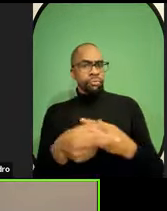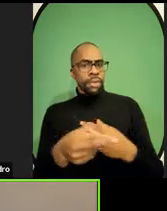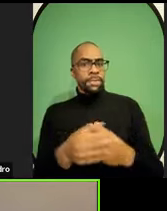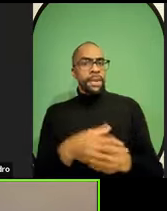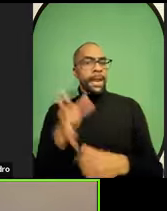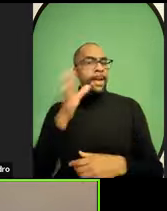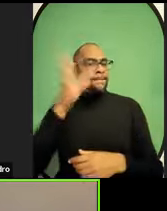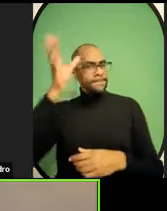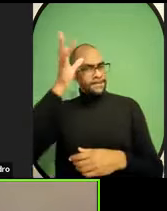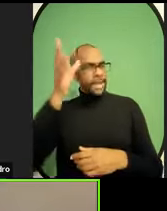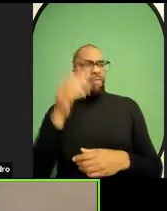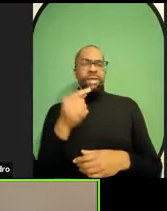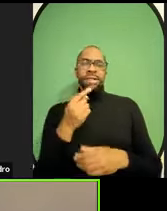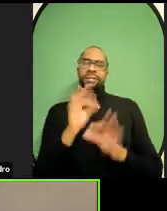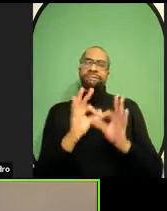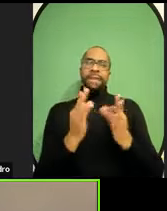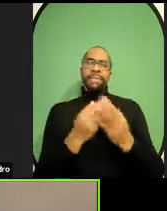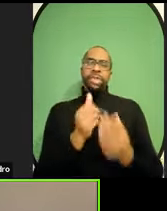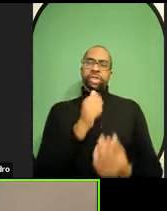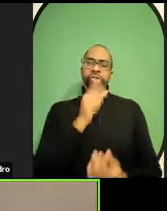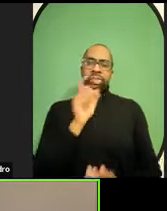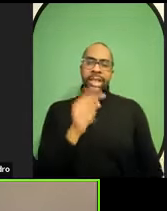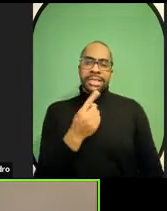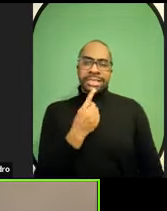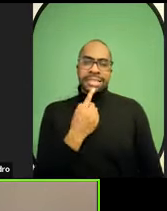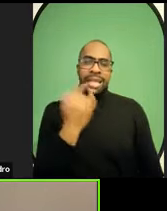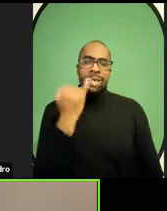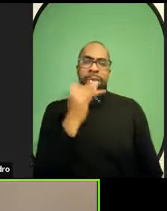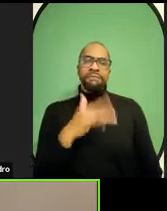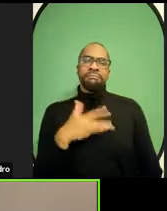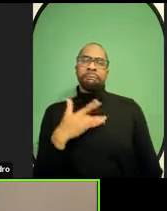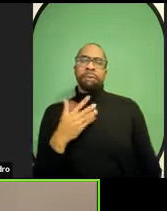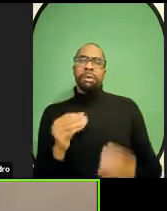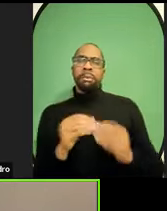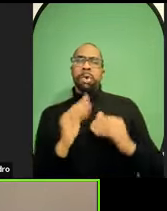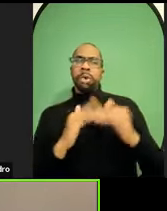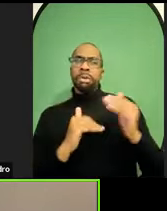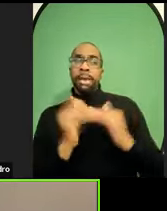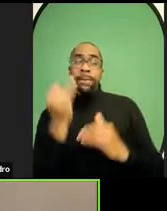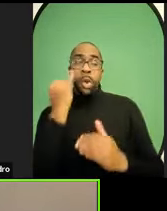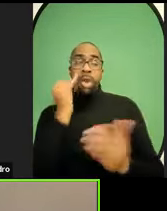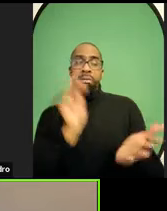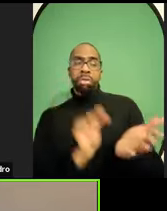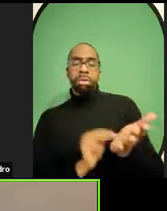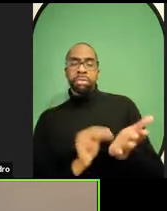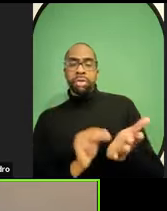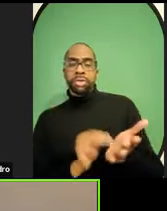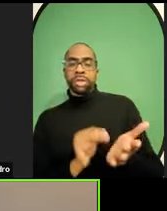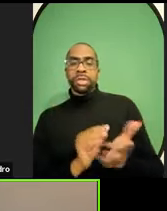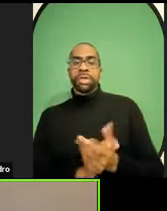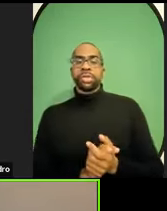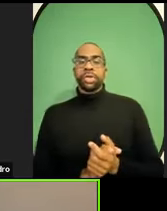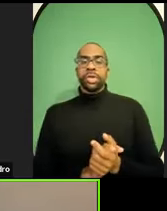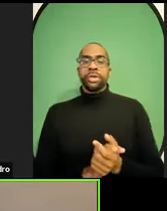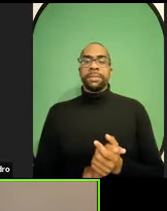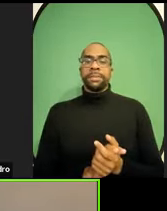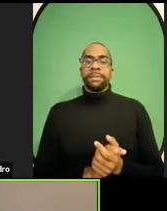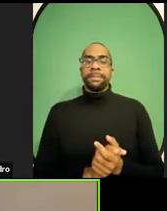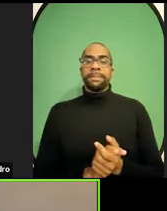they might need. ed to have parents, family should be able to say, should be able to say, actually , I will feel more comfortable if our, if our pediatrician.